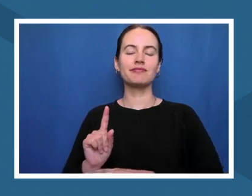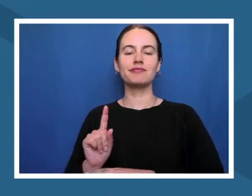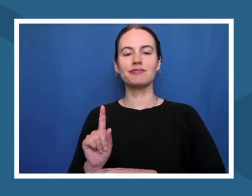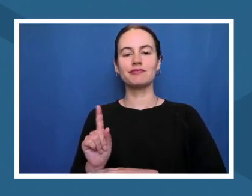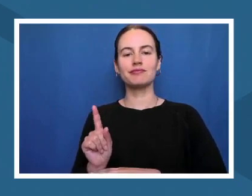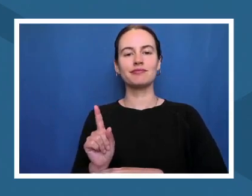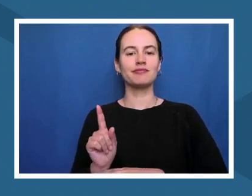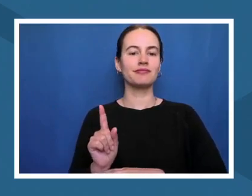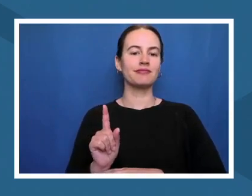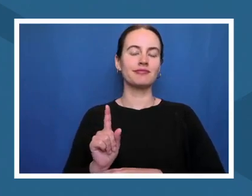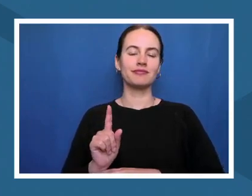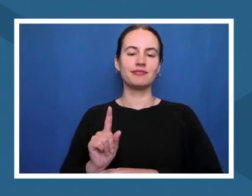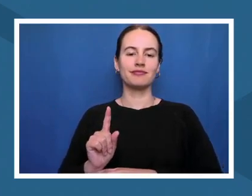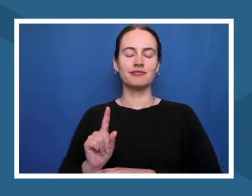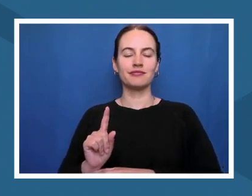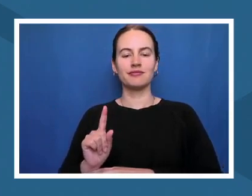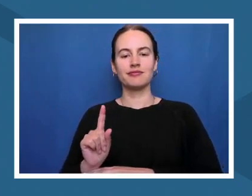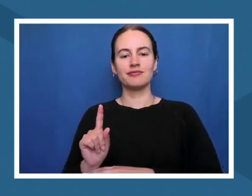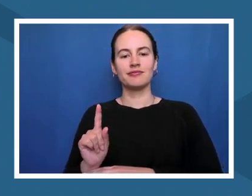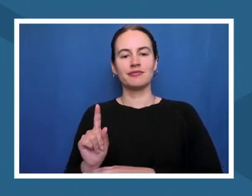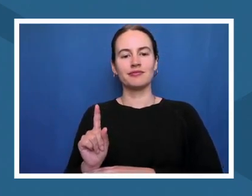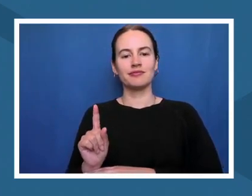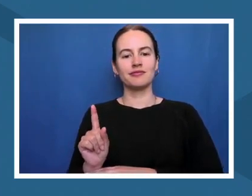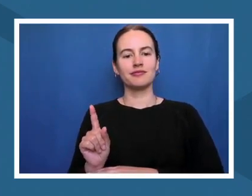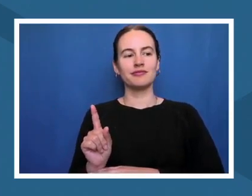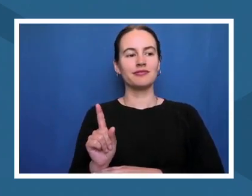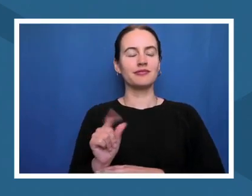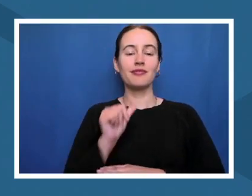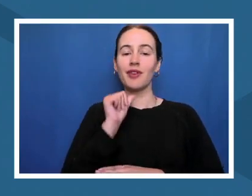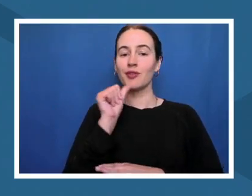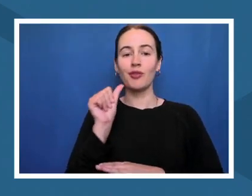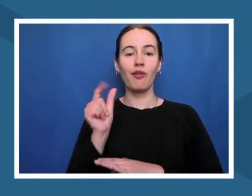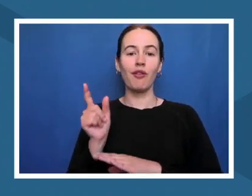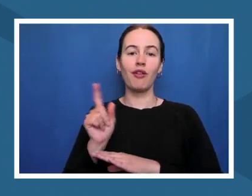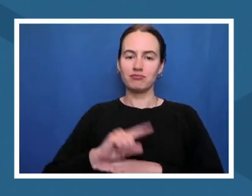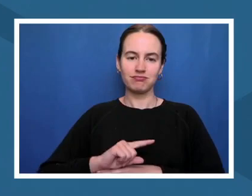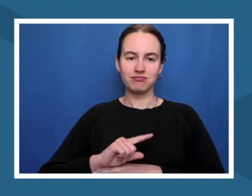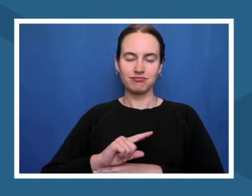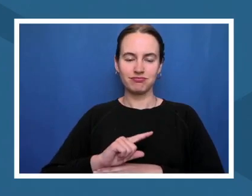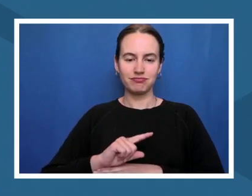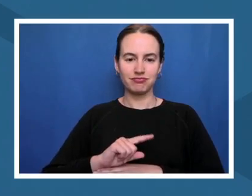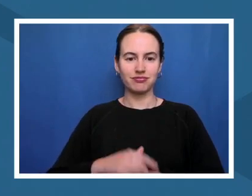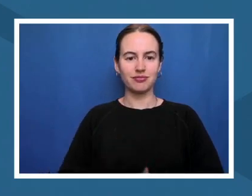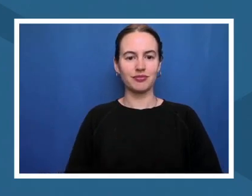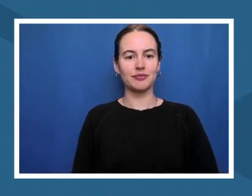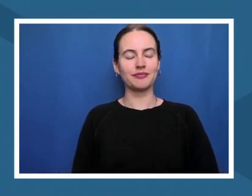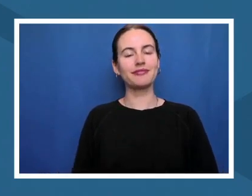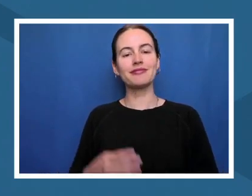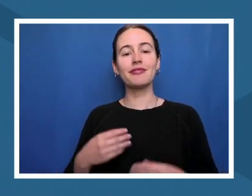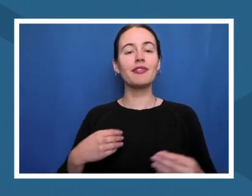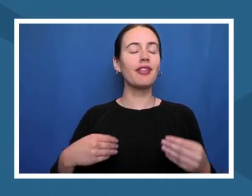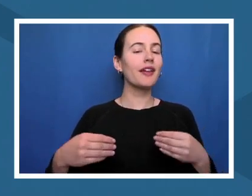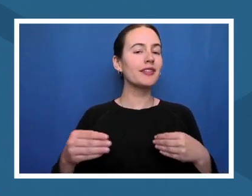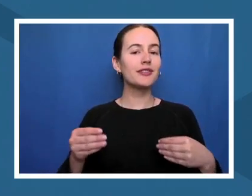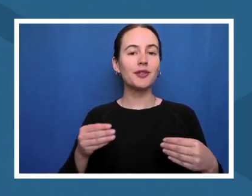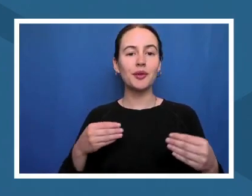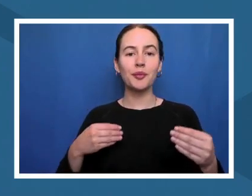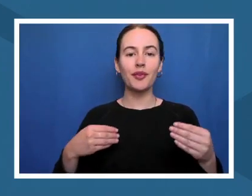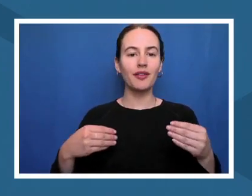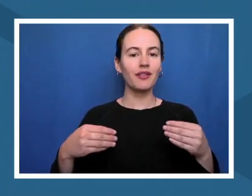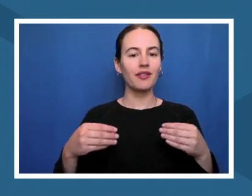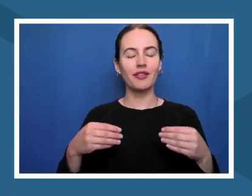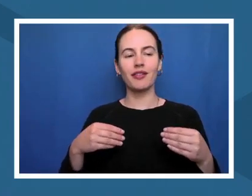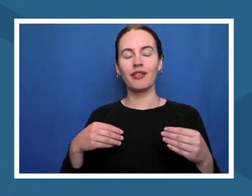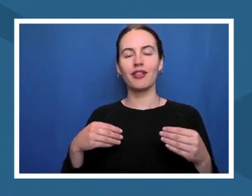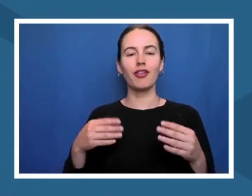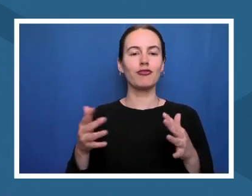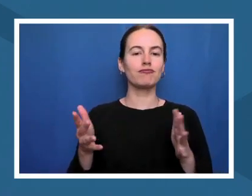yet you do not break